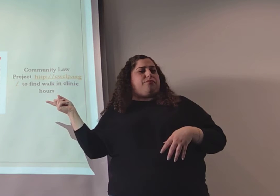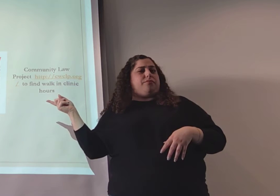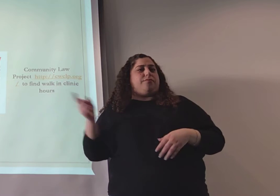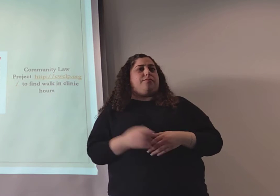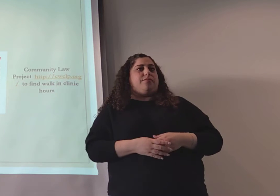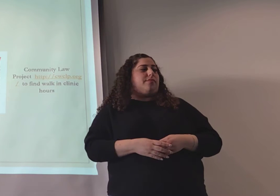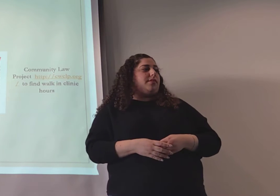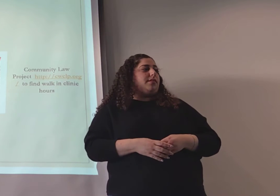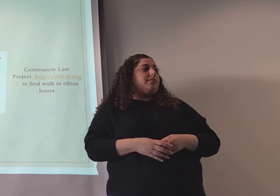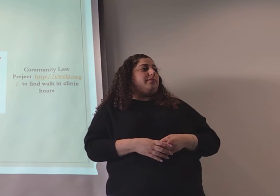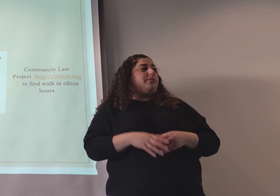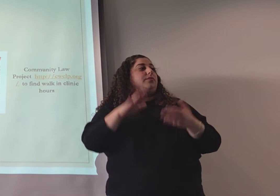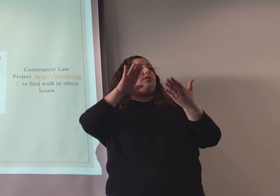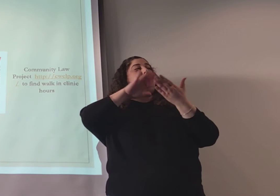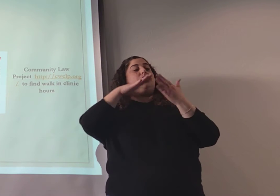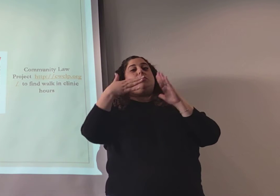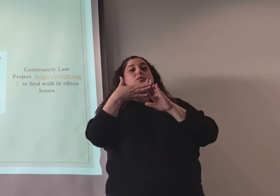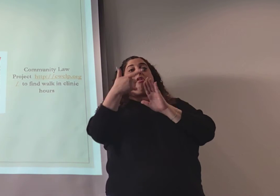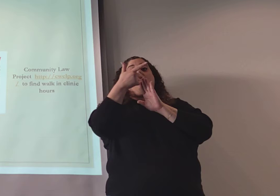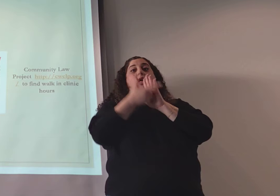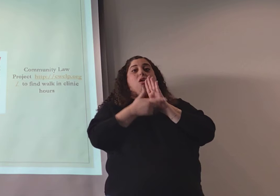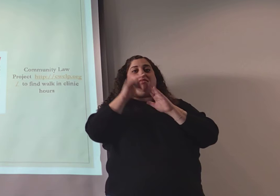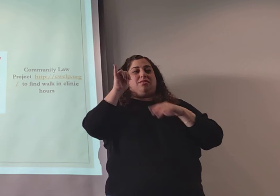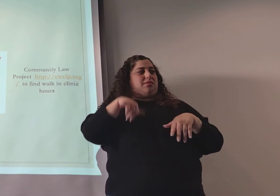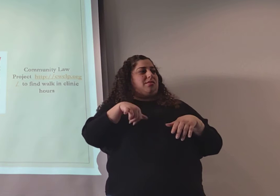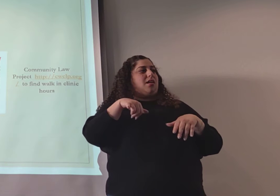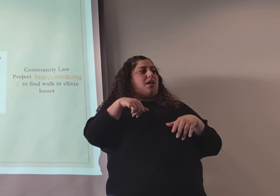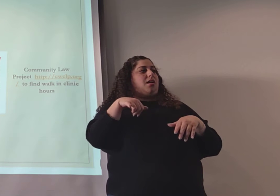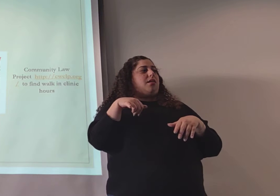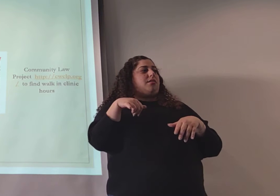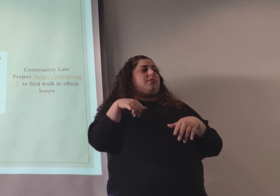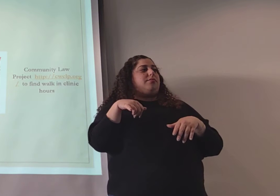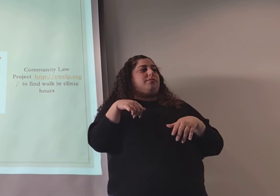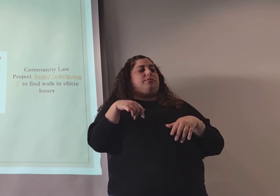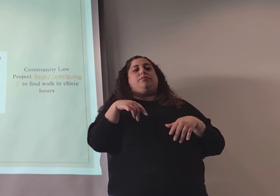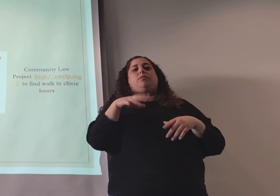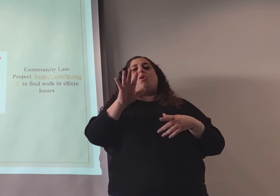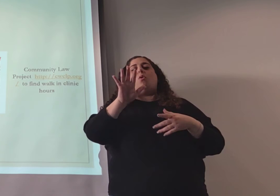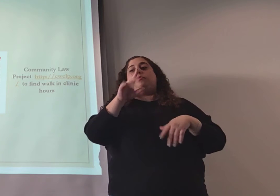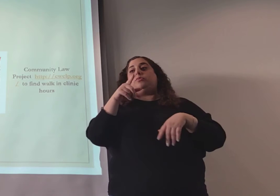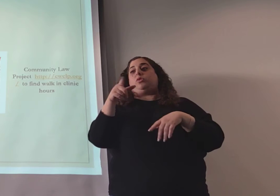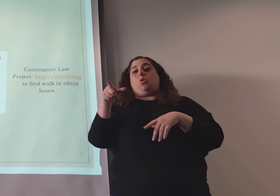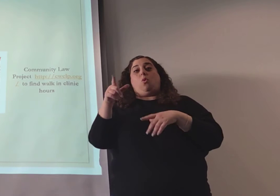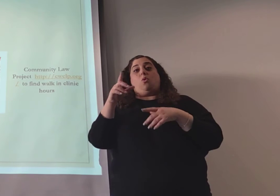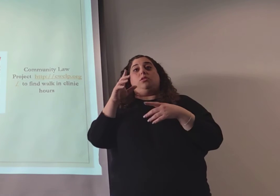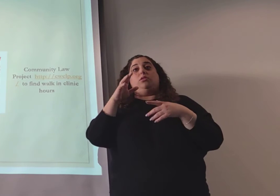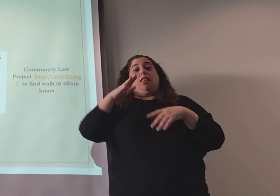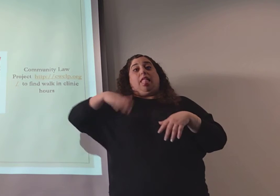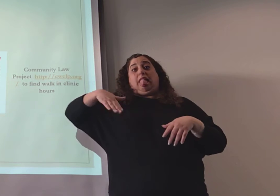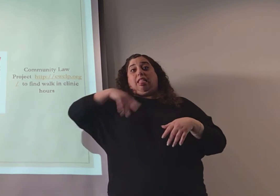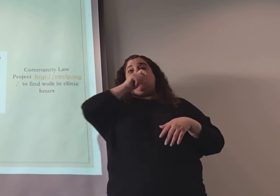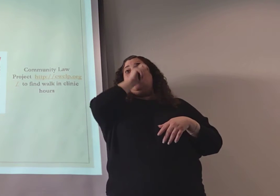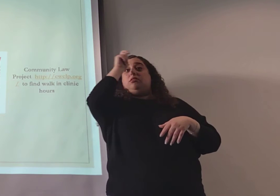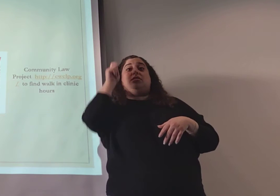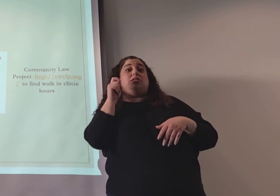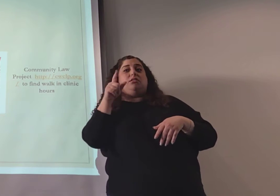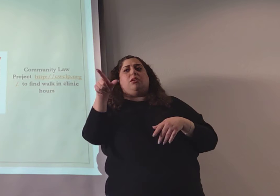They are law students that are supervised by attorneys in the area, and they can give